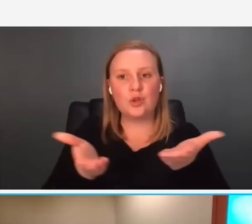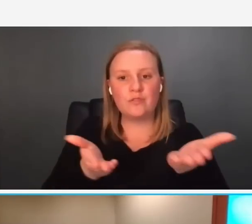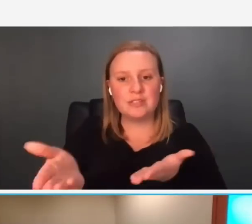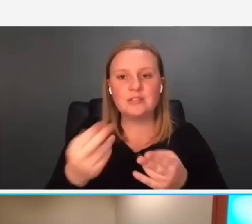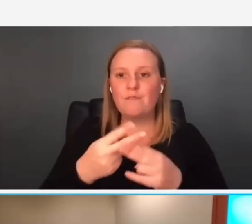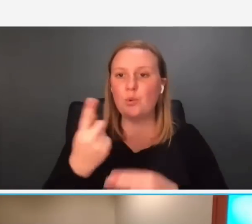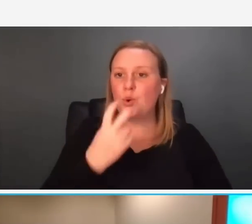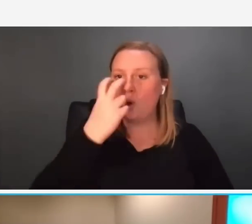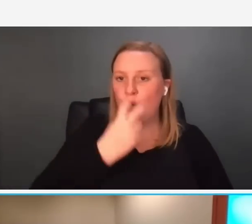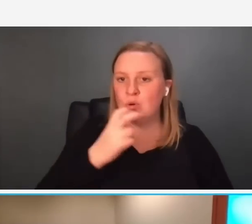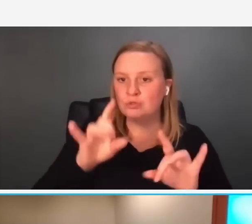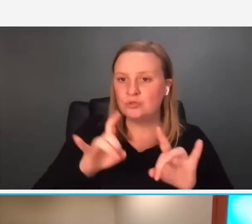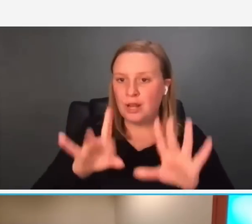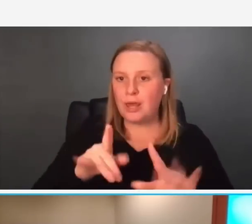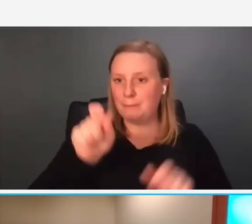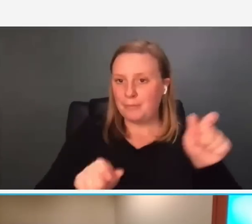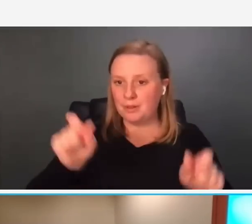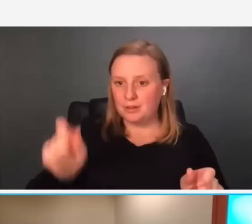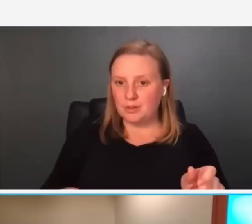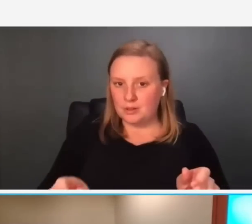Aged Care Act that Mel Metz spoke about earlier today.